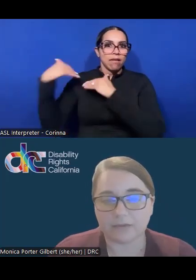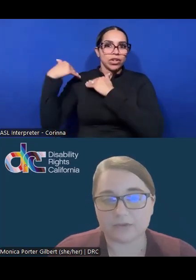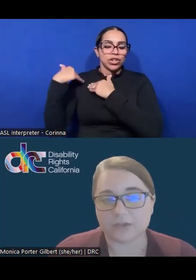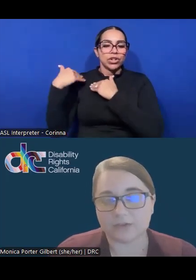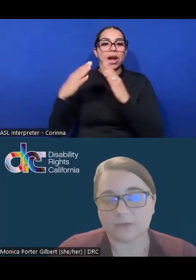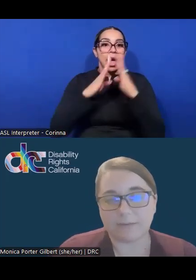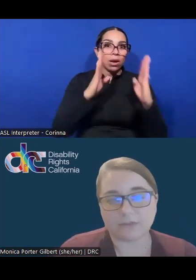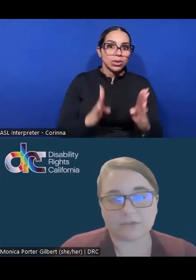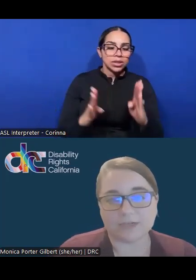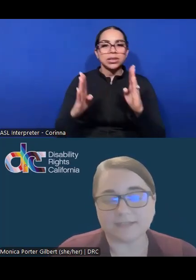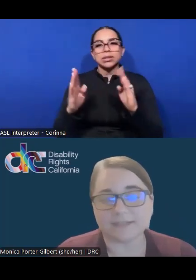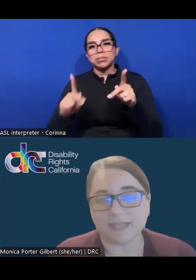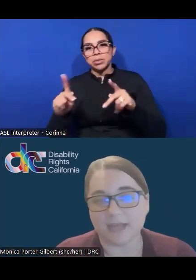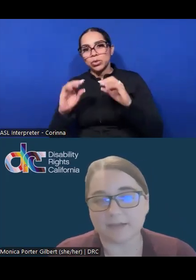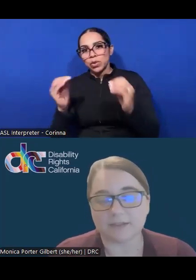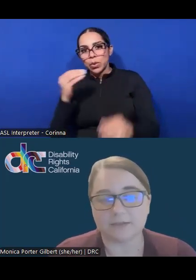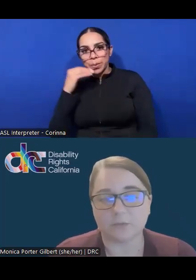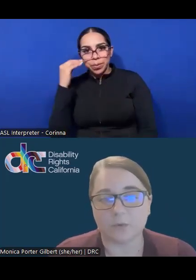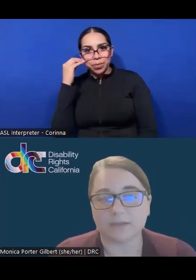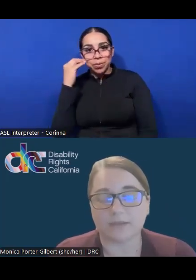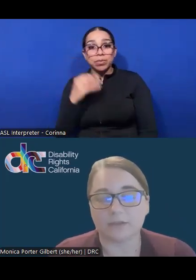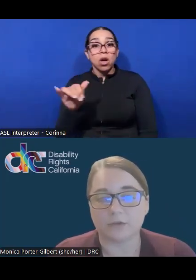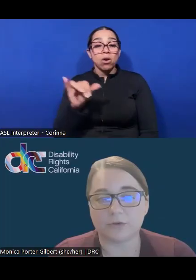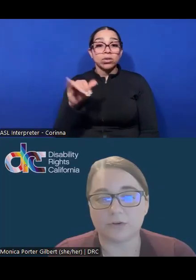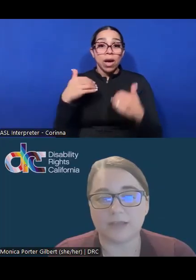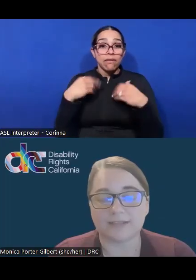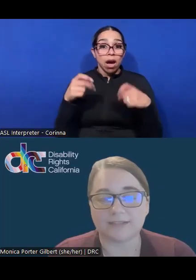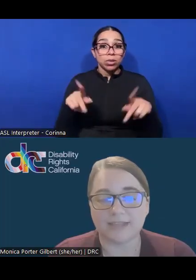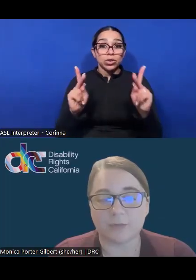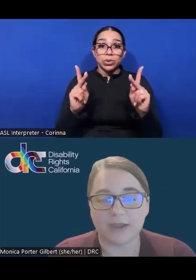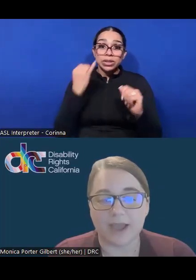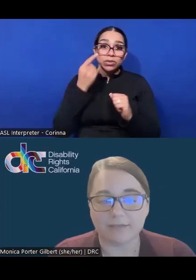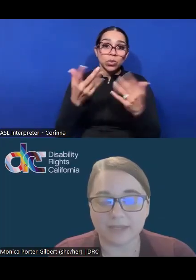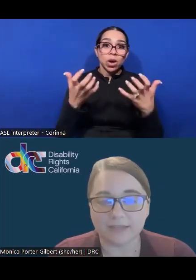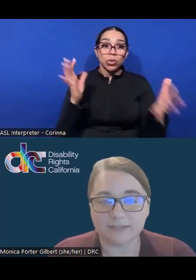There's also opportunities to connect with local and statewide advocates.